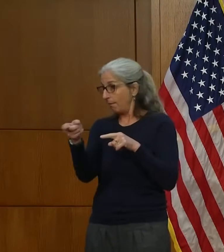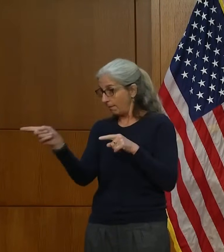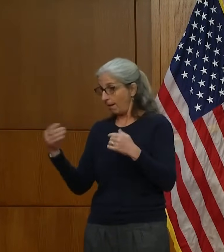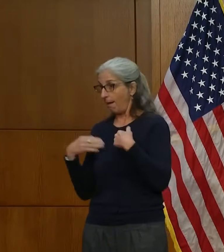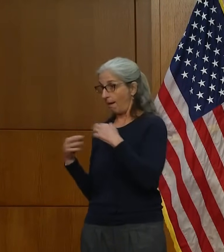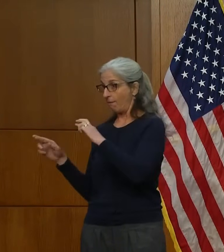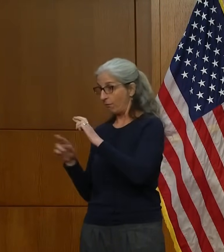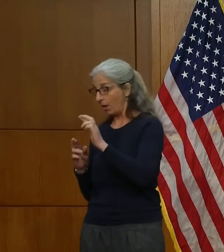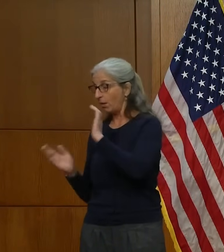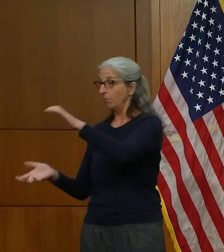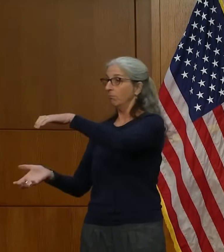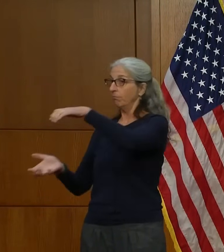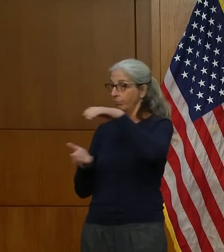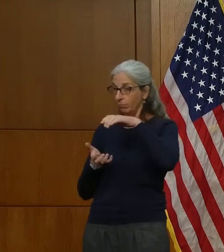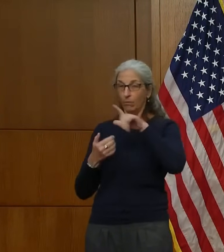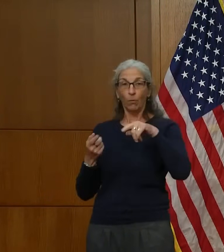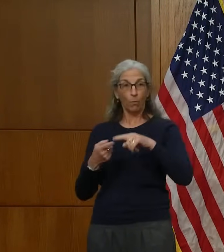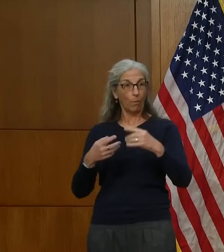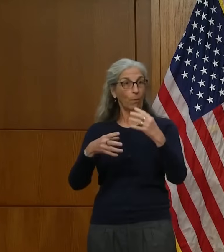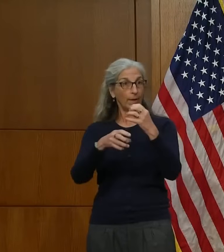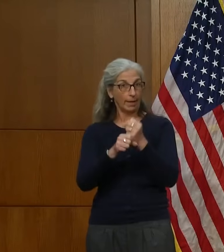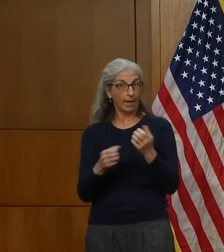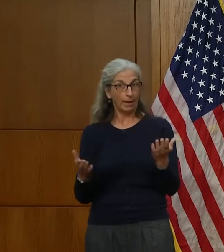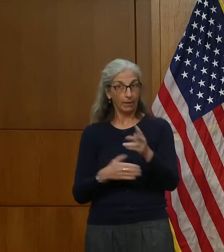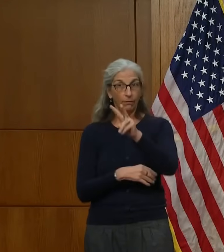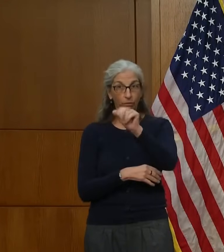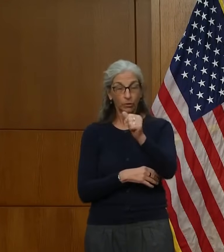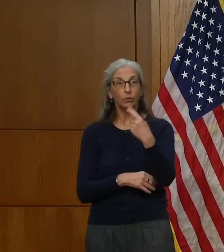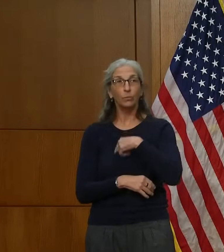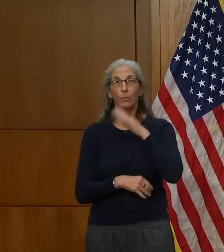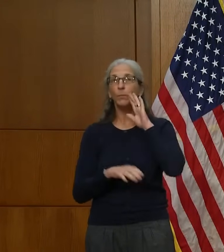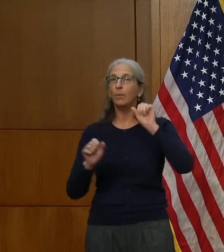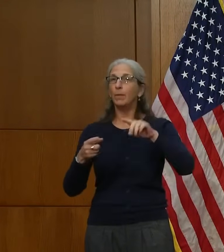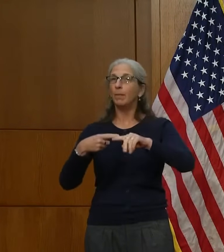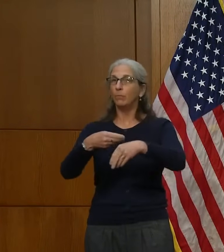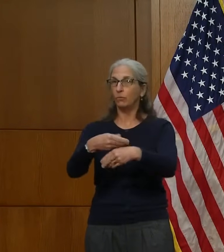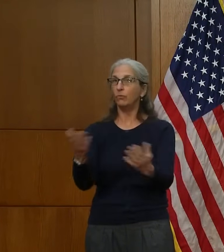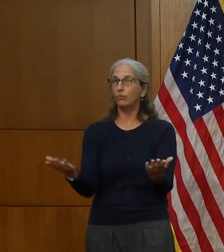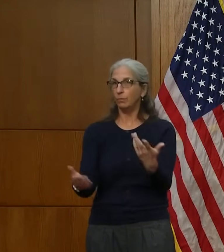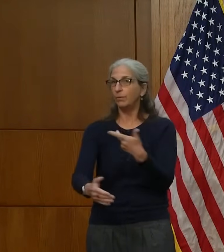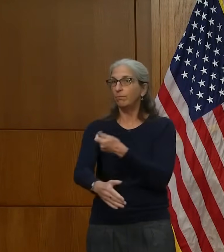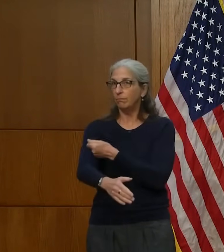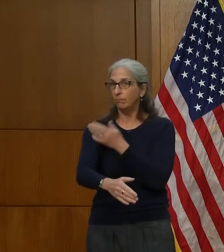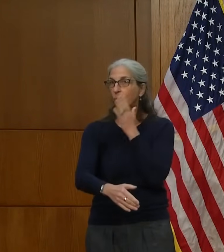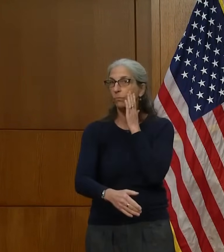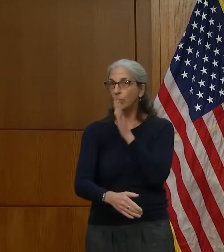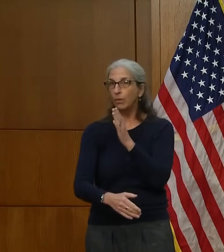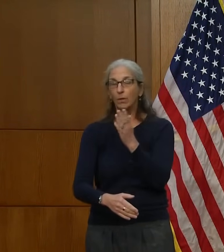FRAME IS GOING TO BE SUPPLY DEPENDENT AND A SOON AS WE GET THE SUPPLIES HERE IN VIRGINIA AGAIN, WE'VE BEEN WORKING ON